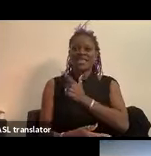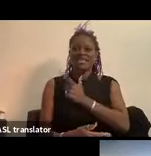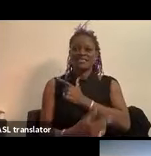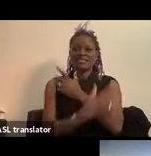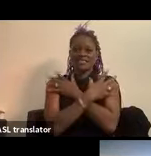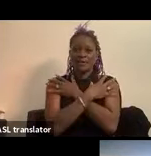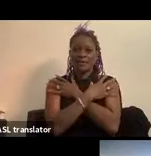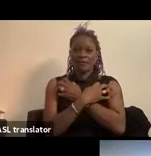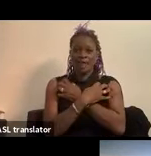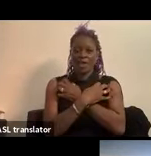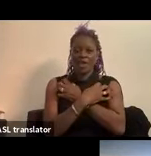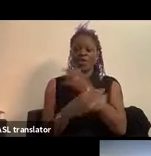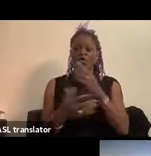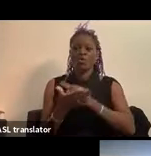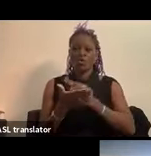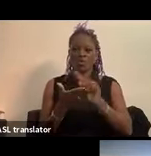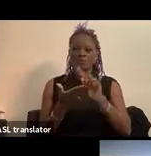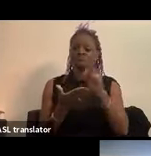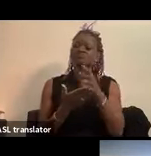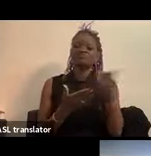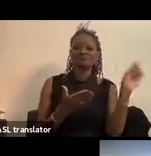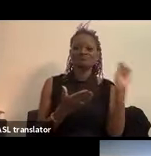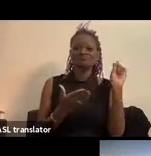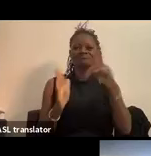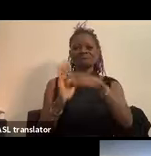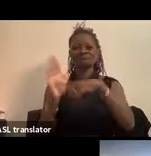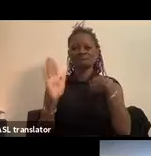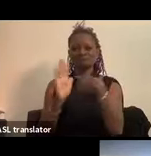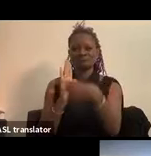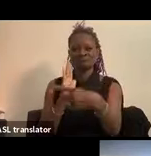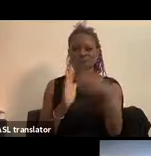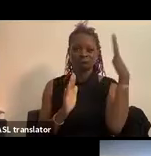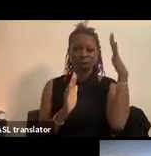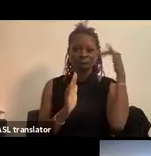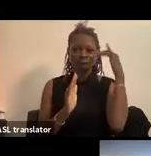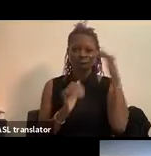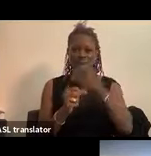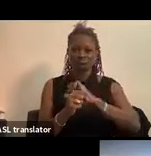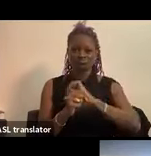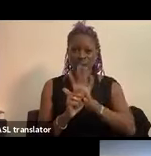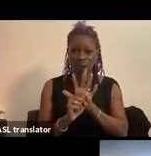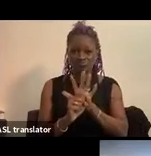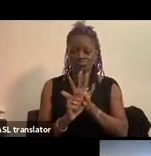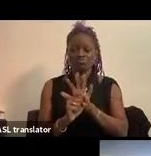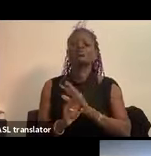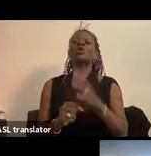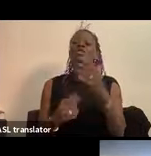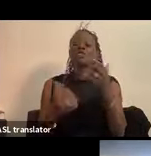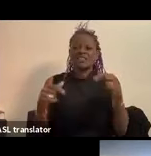The county fair was canceled last year because of the pandemic. The modified version of the fair will be called the Summer Fun Fest this year.